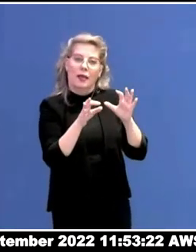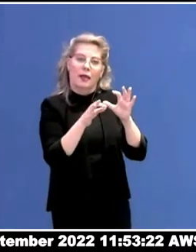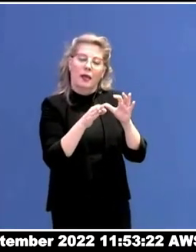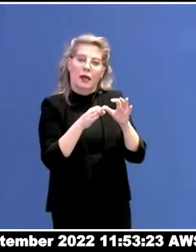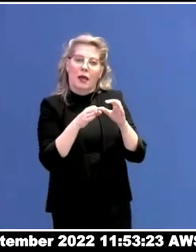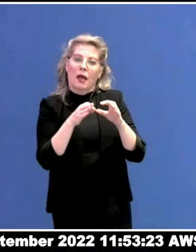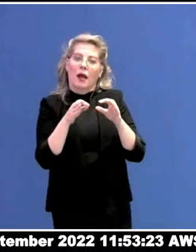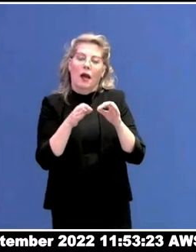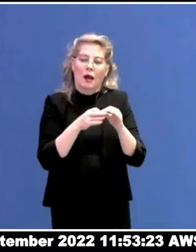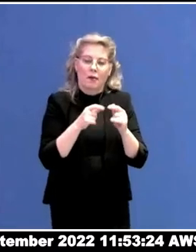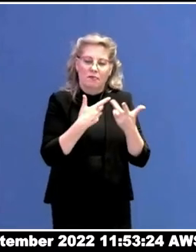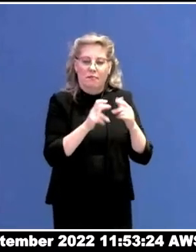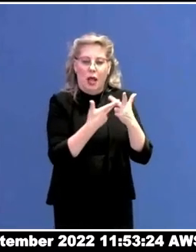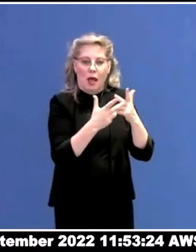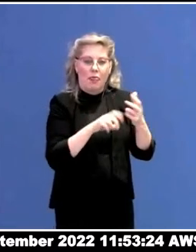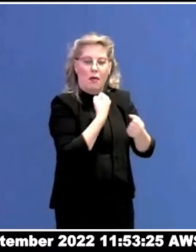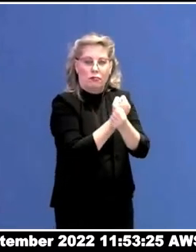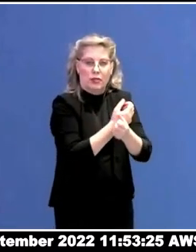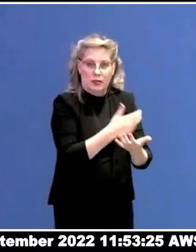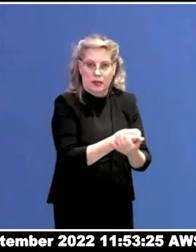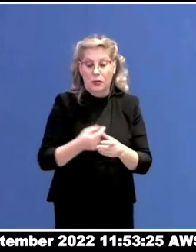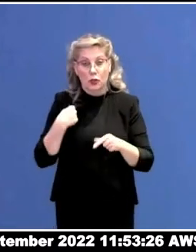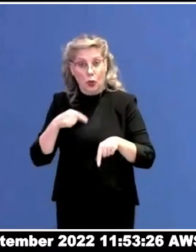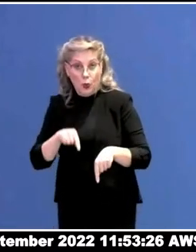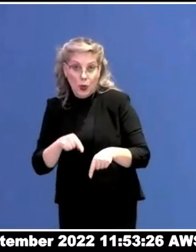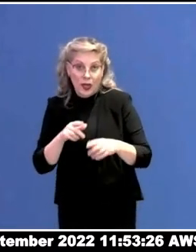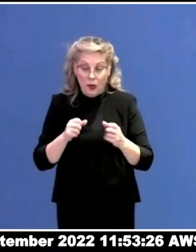show the way forward in terms of restorative justice and rehabilitation.